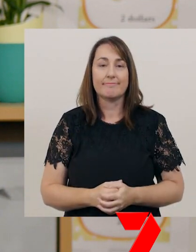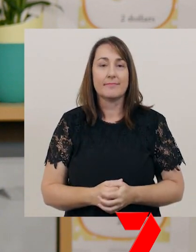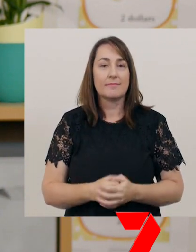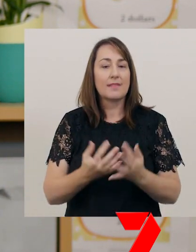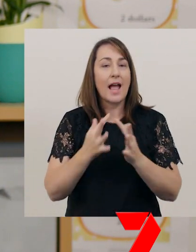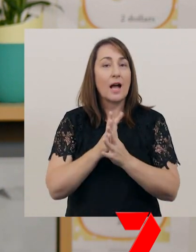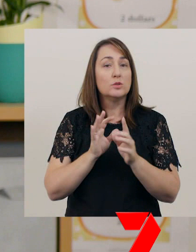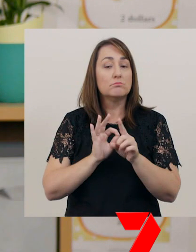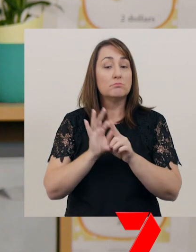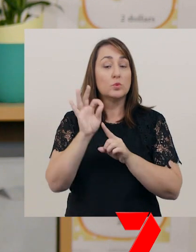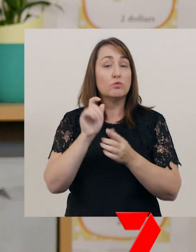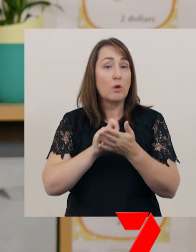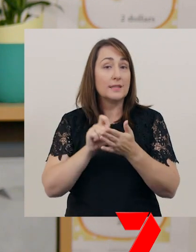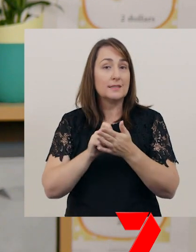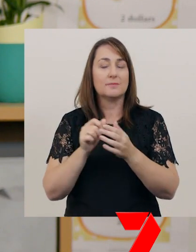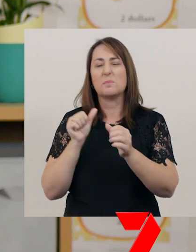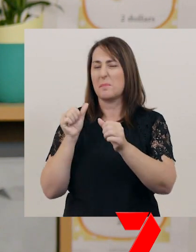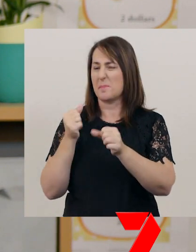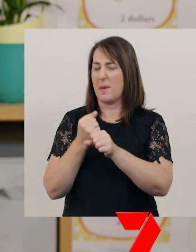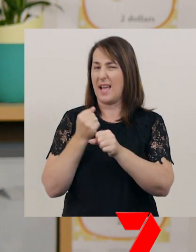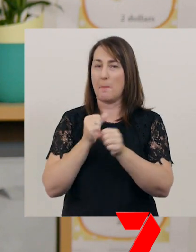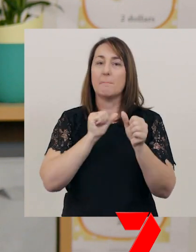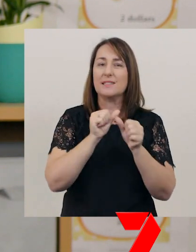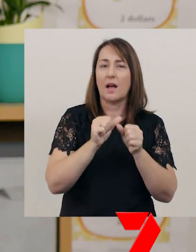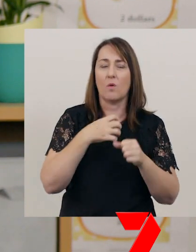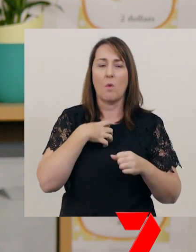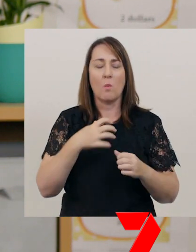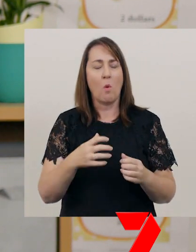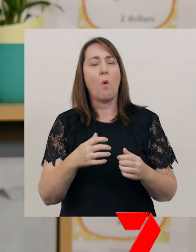to make it better or more meaningful. For example,